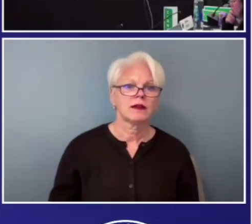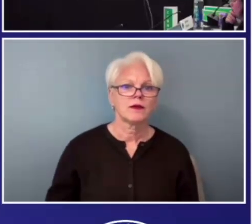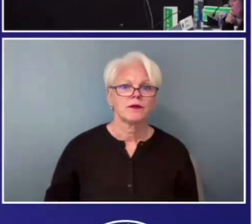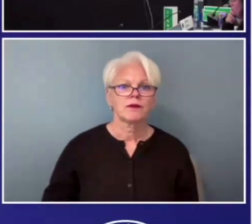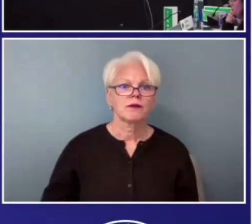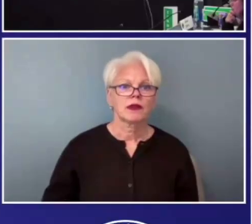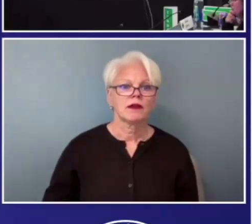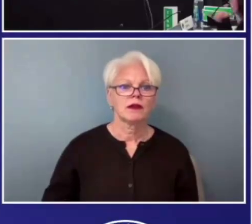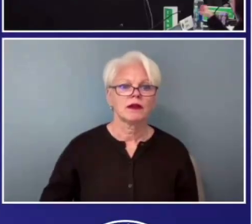Deborah? Ashley?